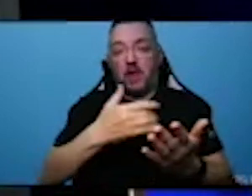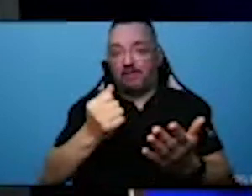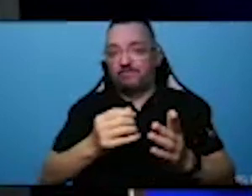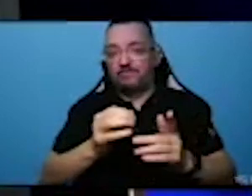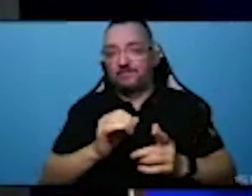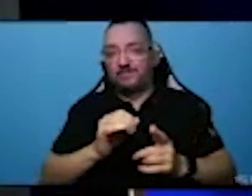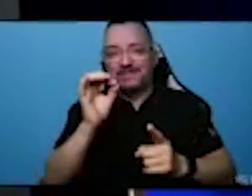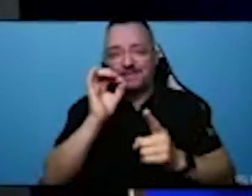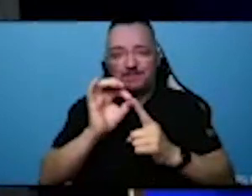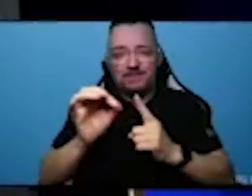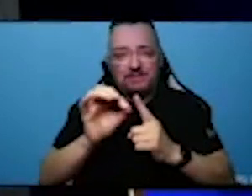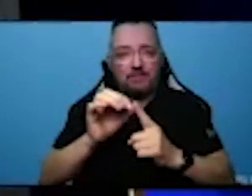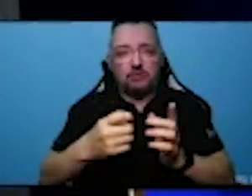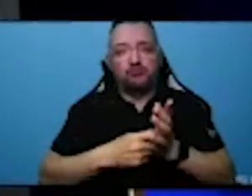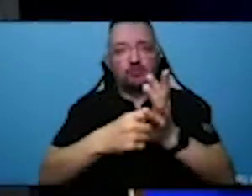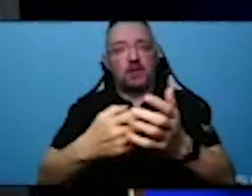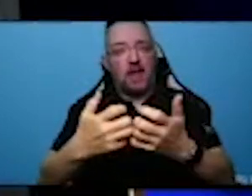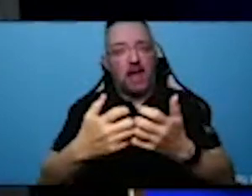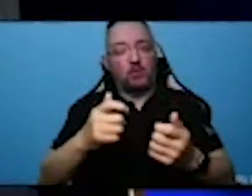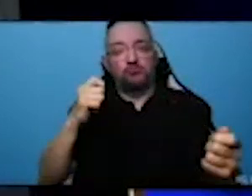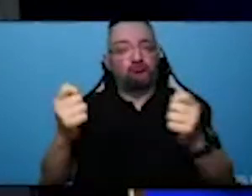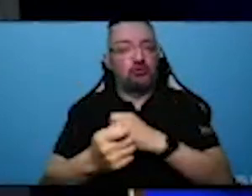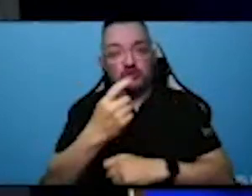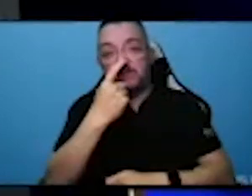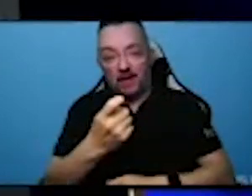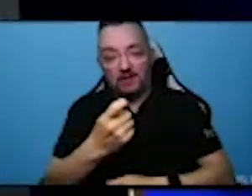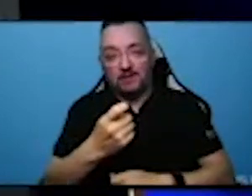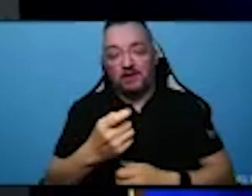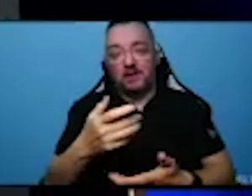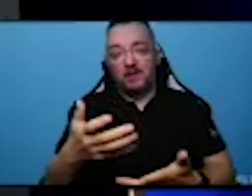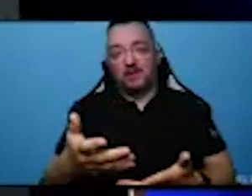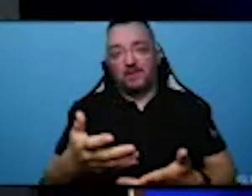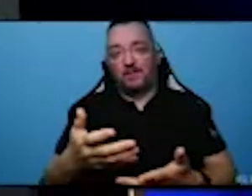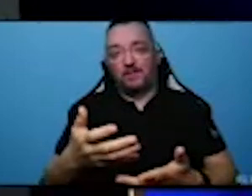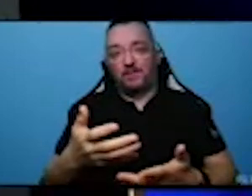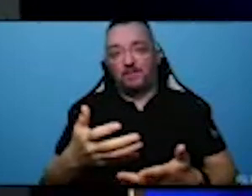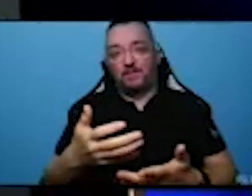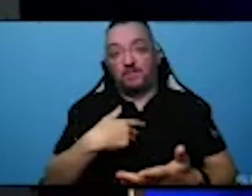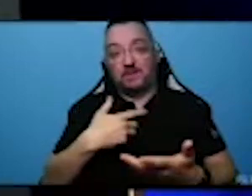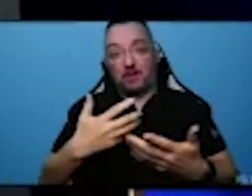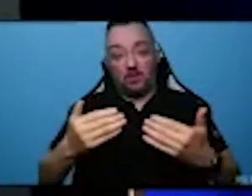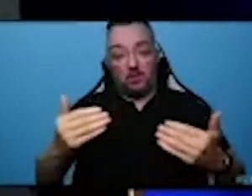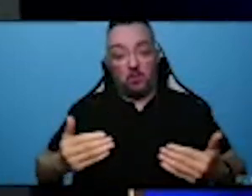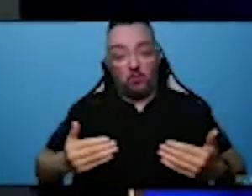forward, but there'll be others as well. So we hope that as we move forward, that the Commission's report, won't be just something that sits on a